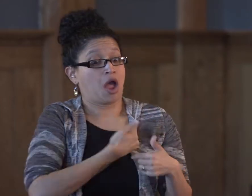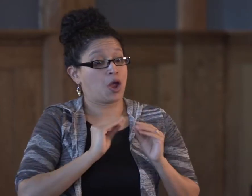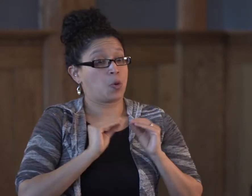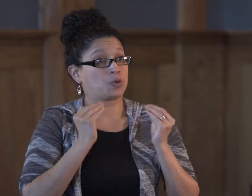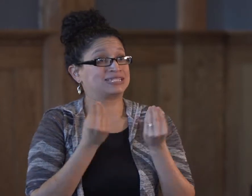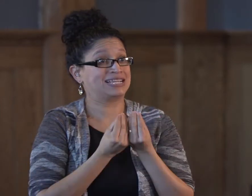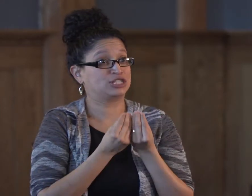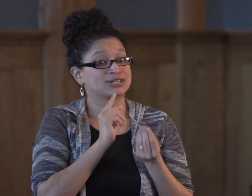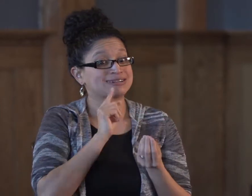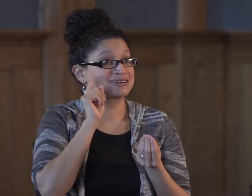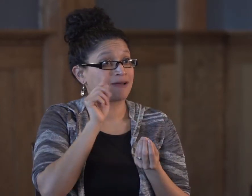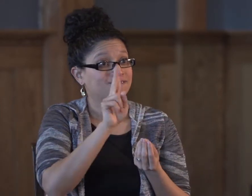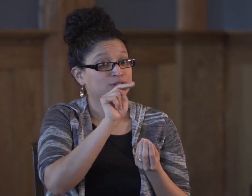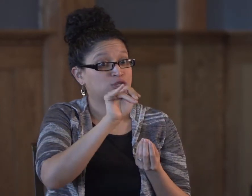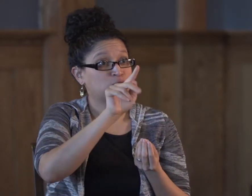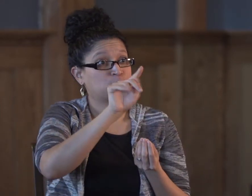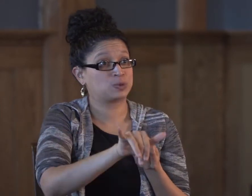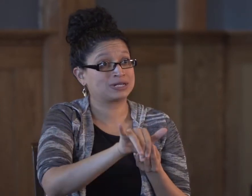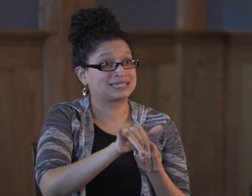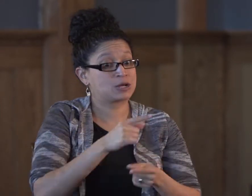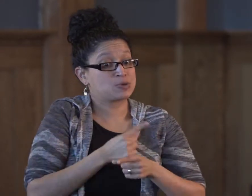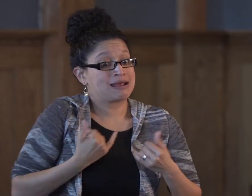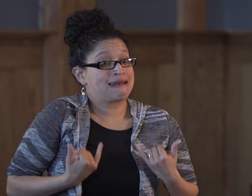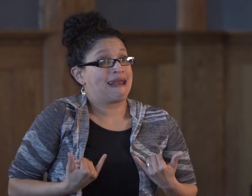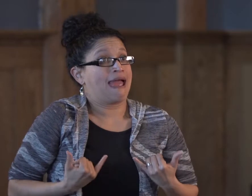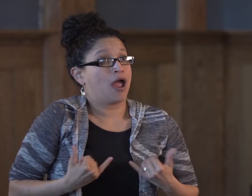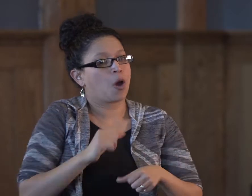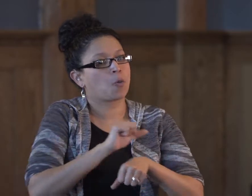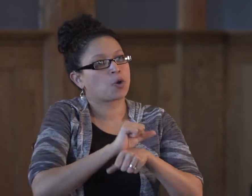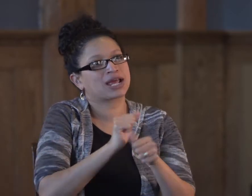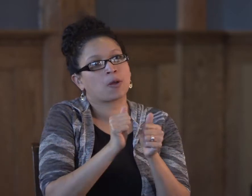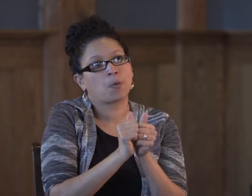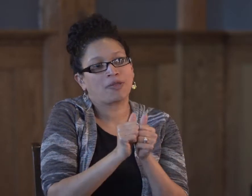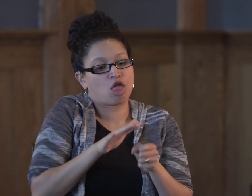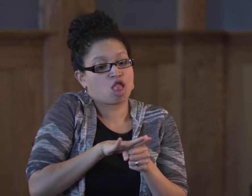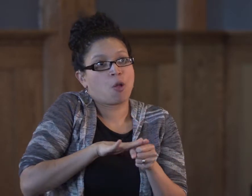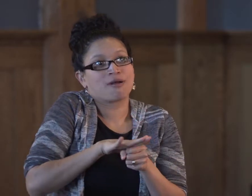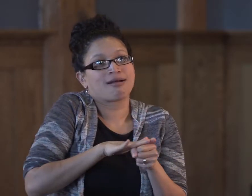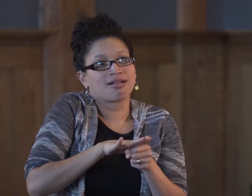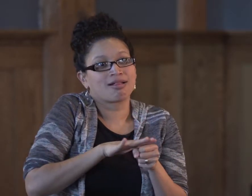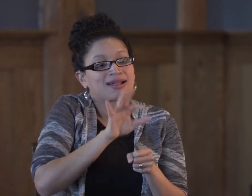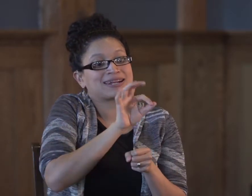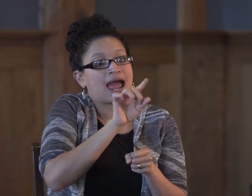The good news is that our organization, Deaf Unity in Wisconsin, currently, we are working